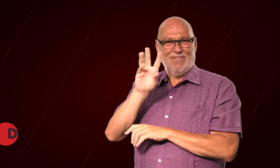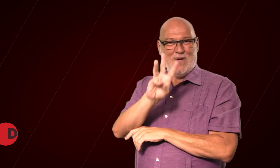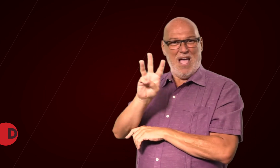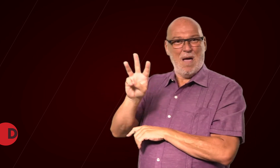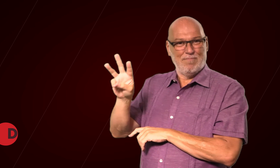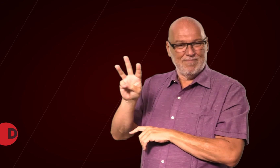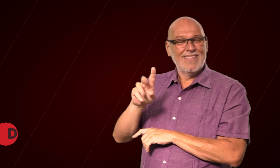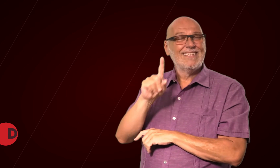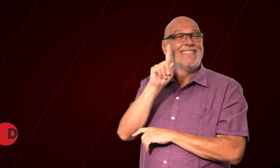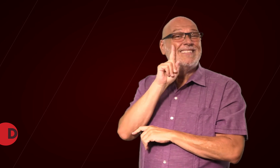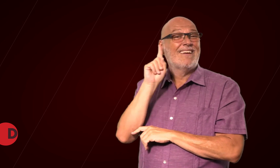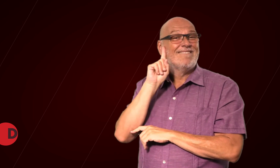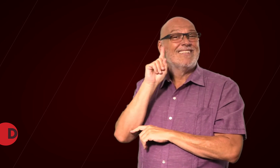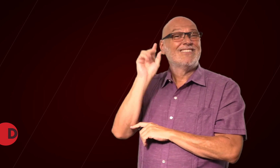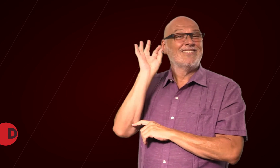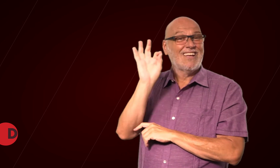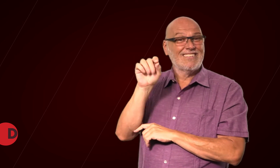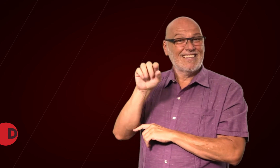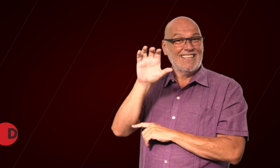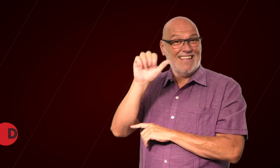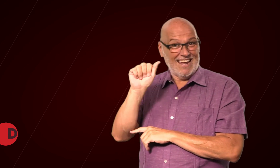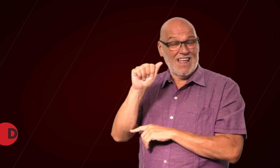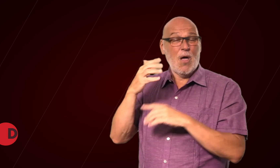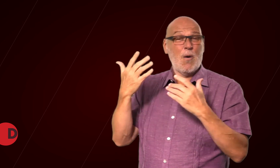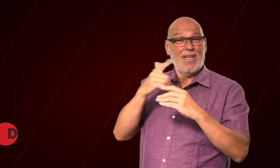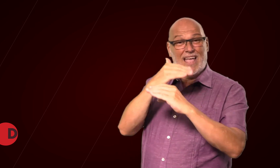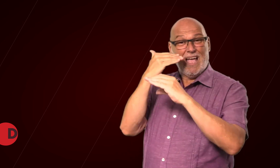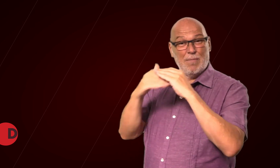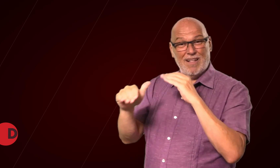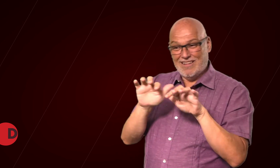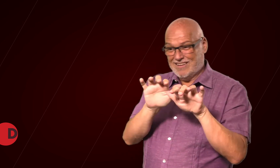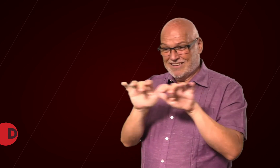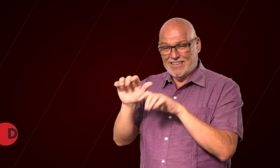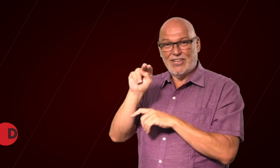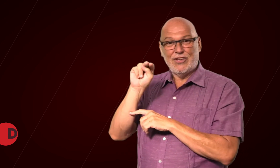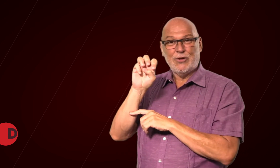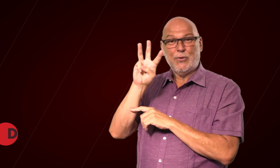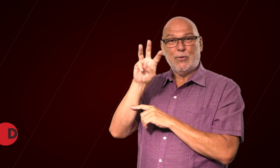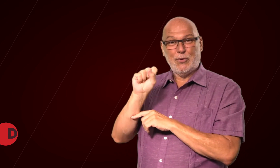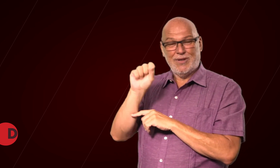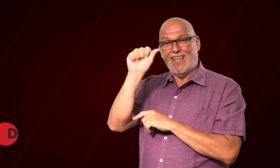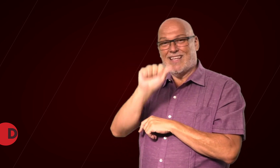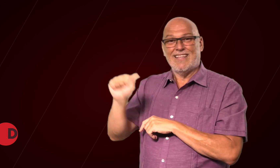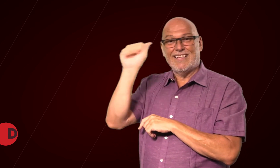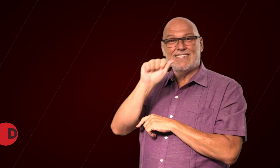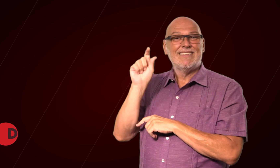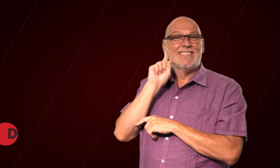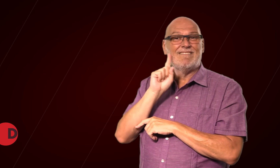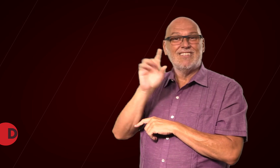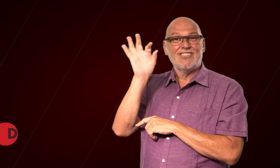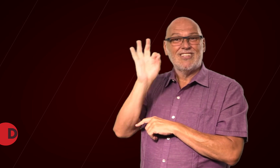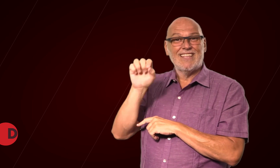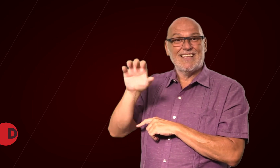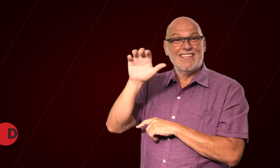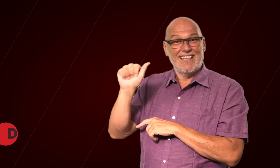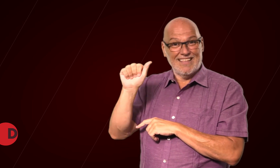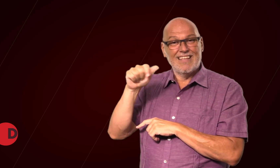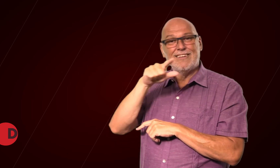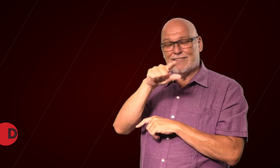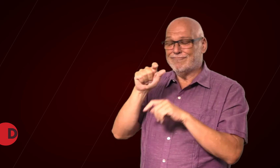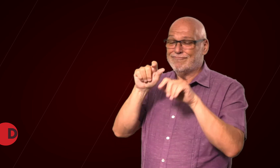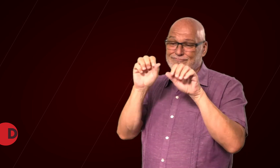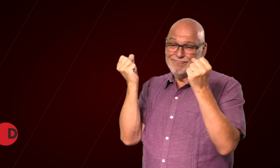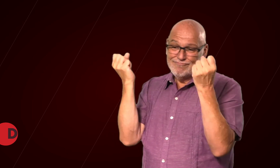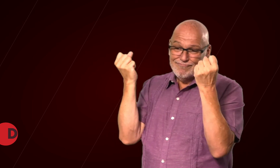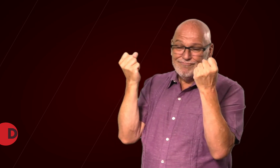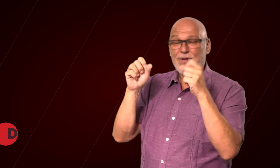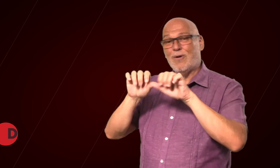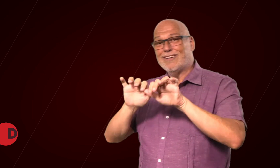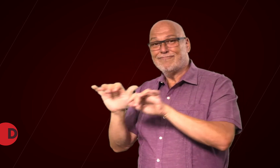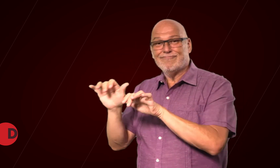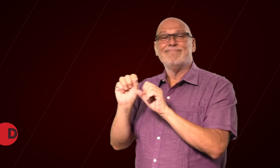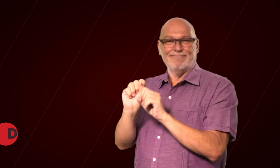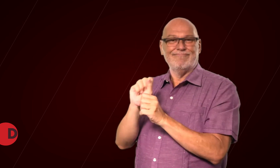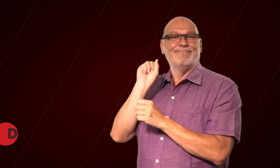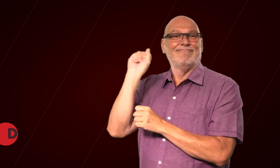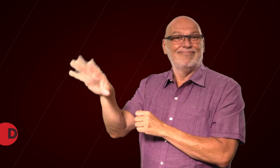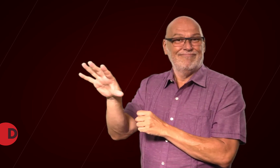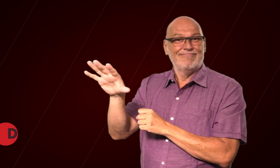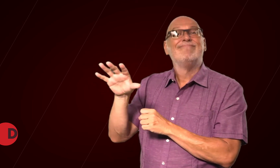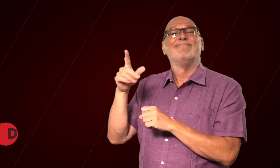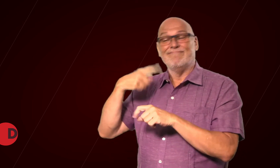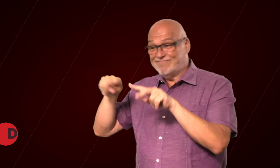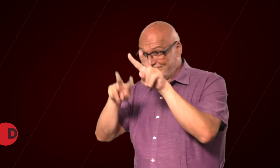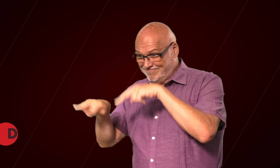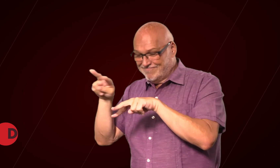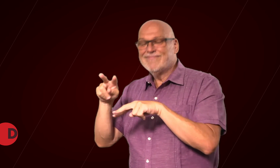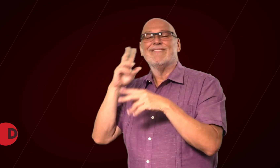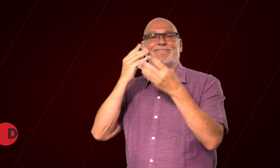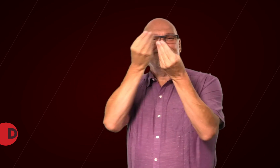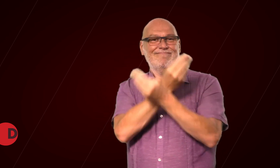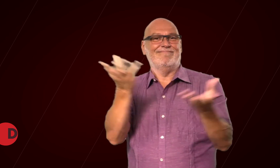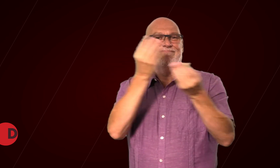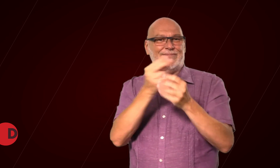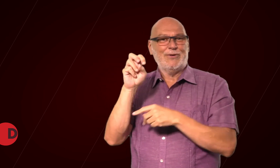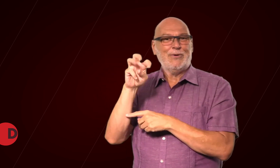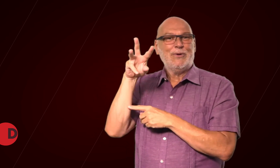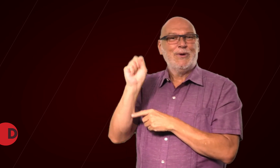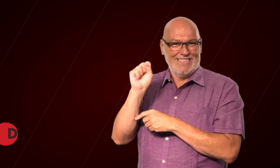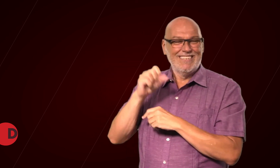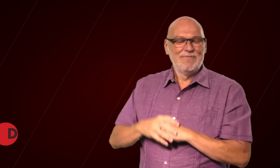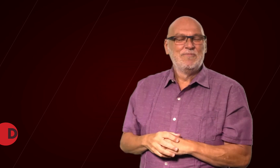www.DeafDots.ca or email to news@deafdots.ca.